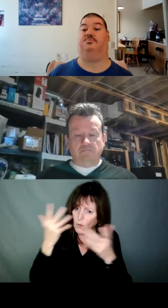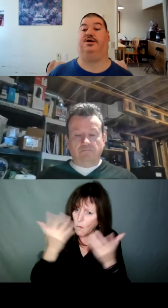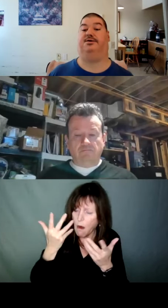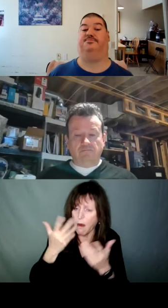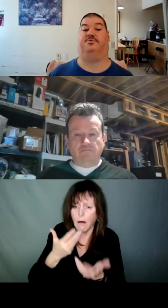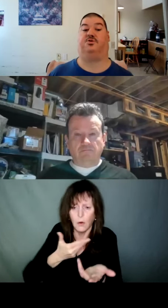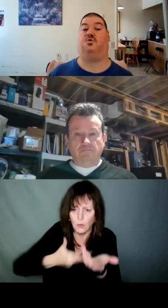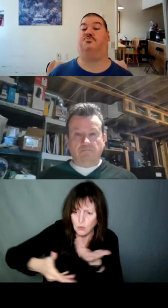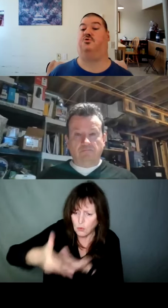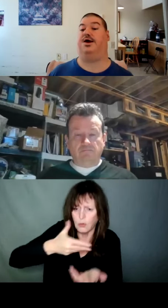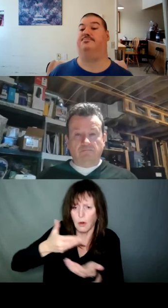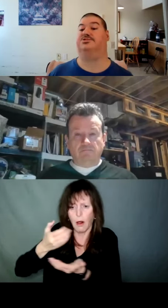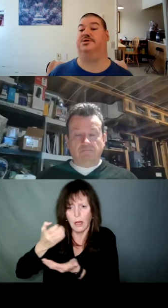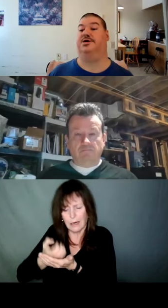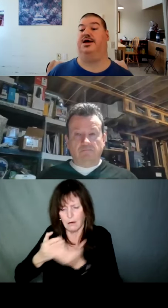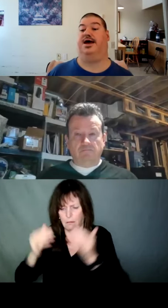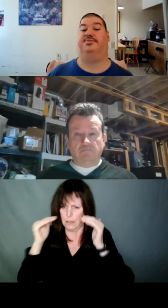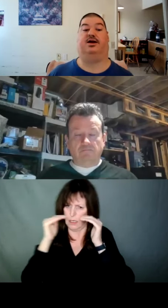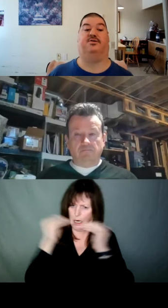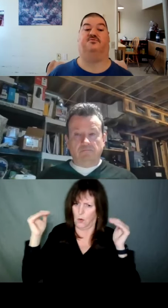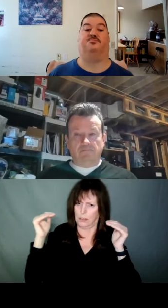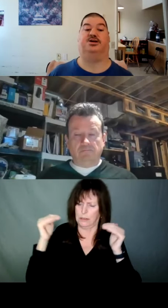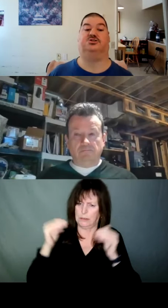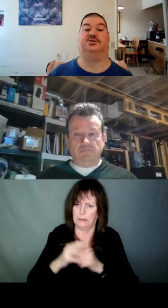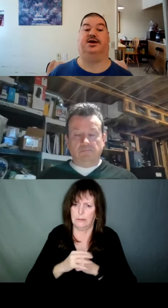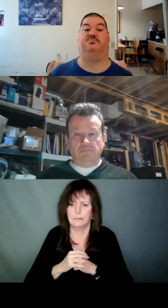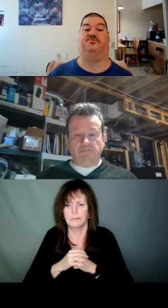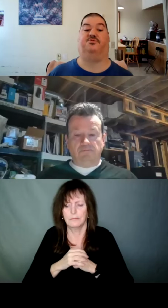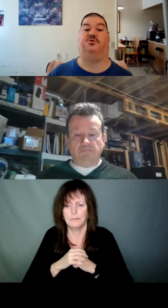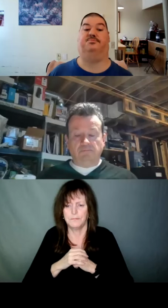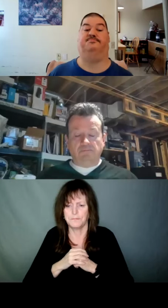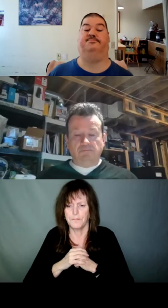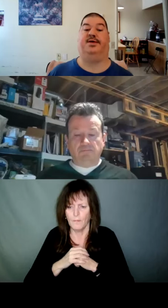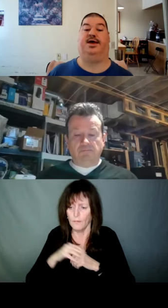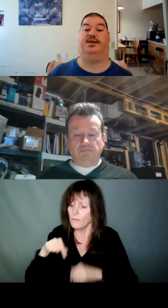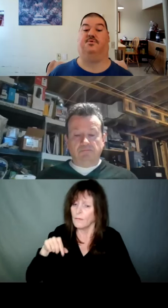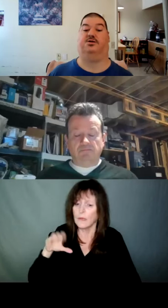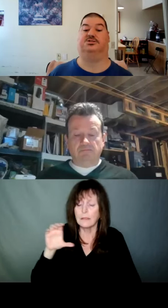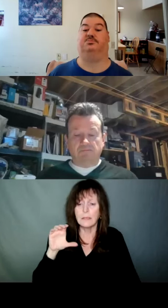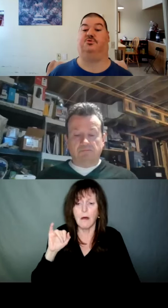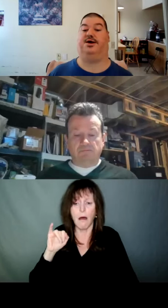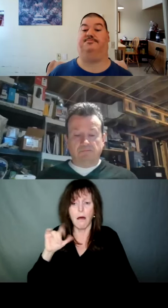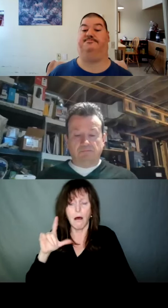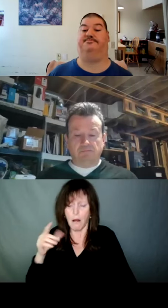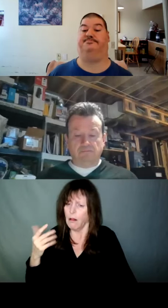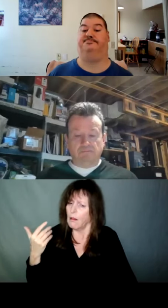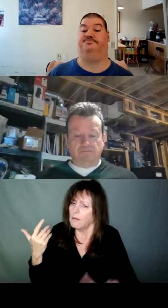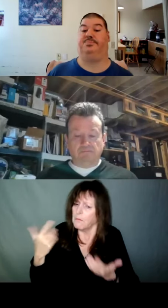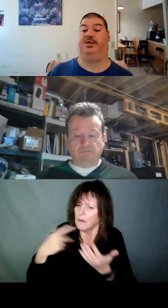We work towards a society where people with disabilities have social and economic equity .